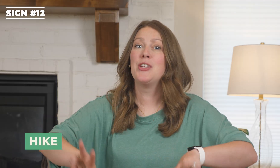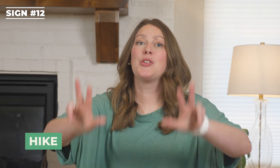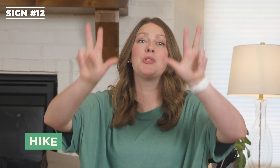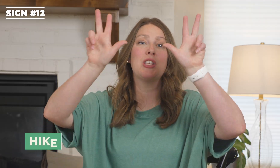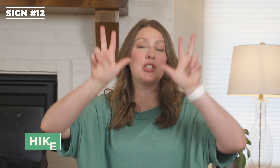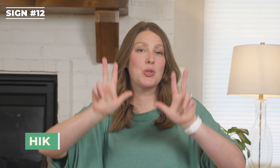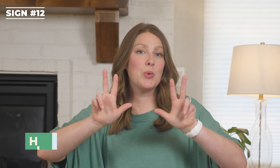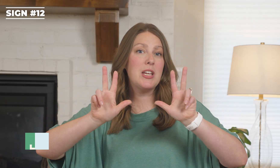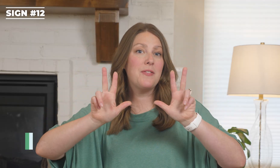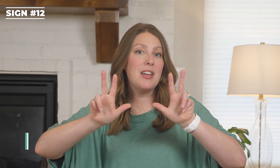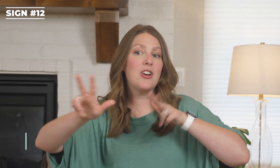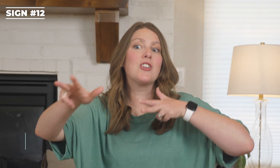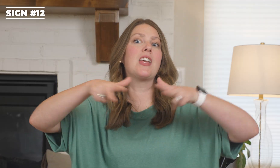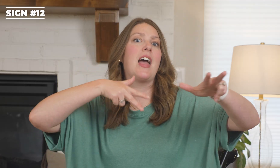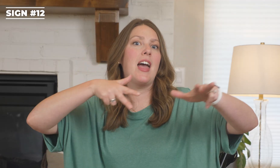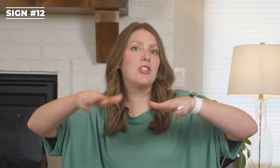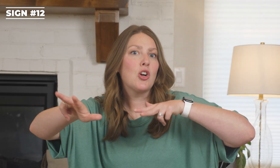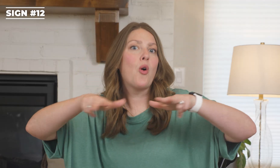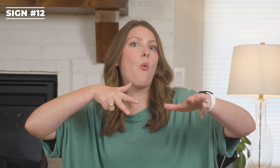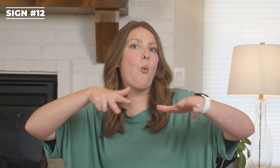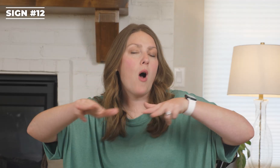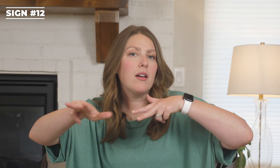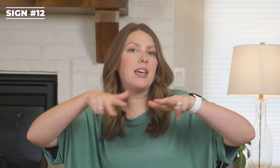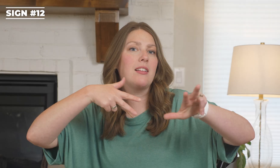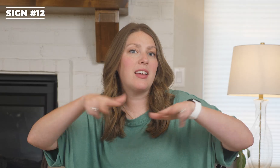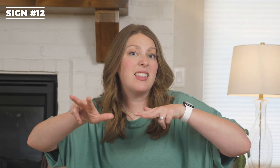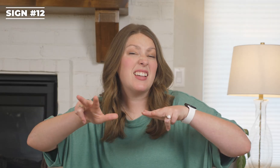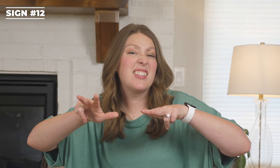So it's these three fingers, and you're walking like this,